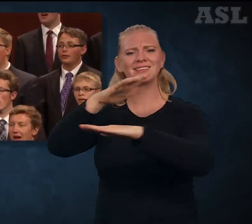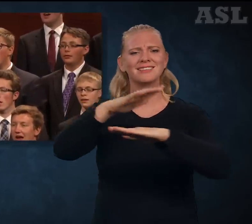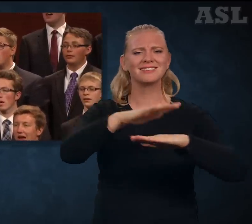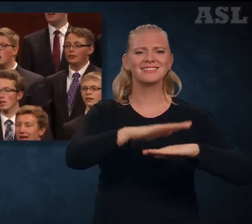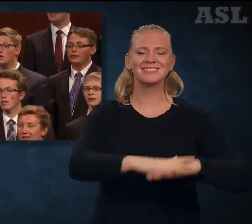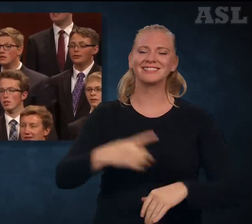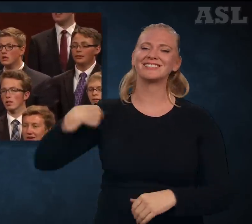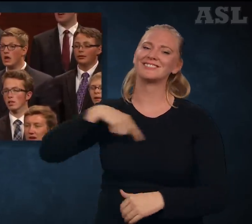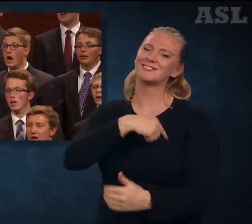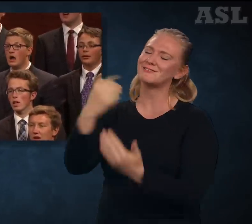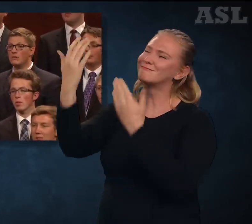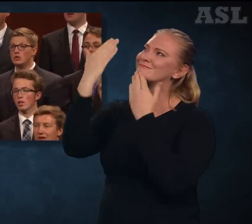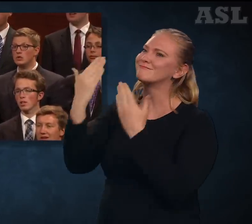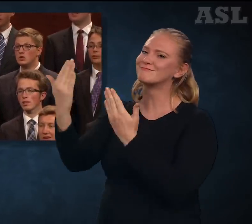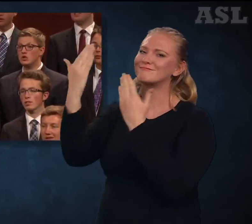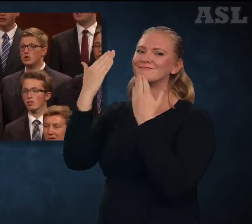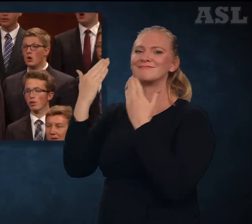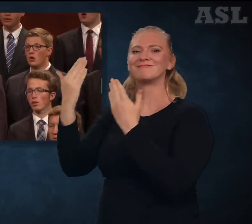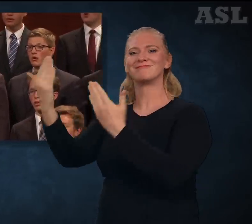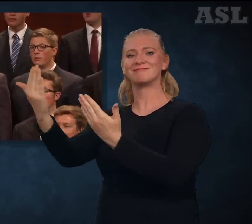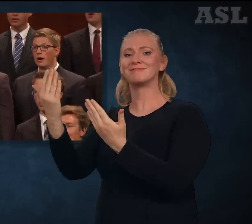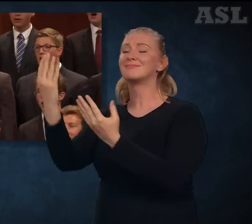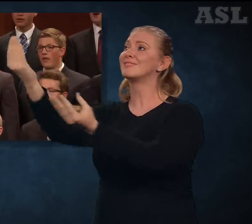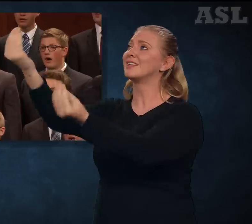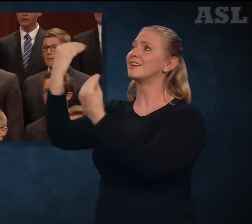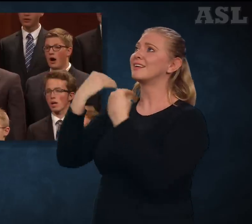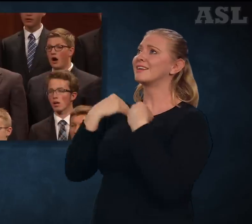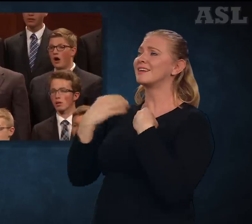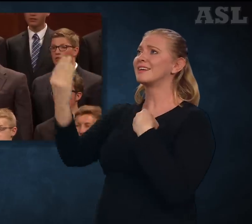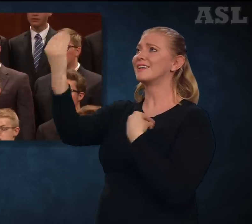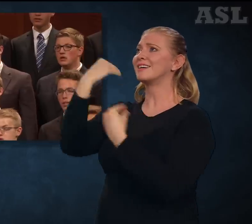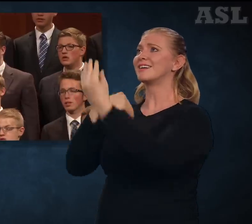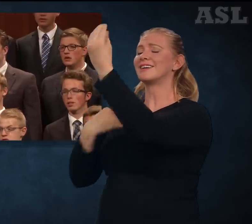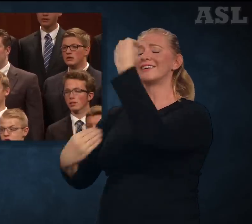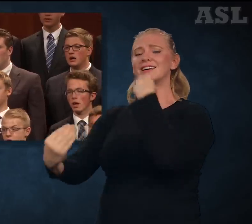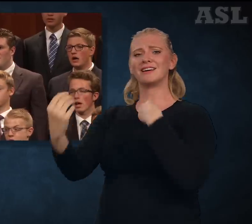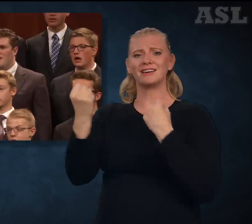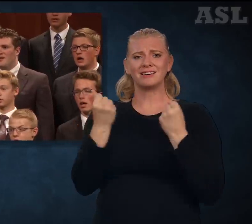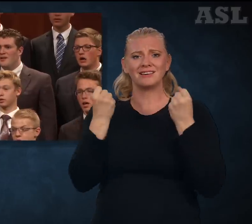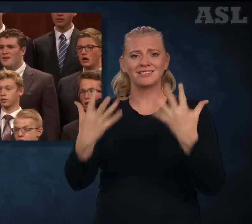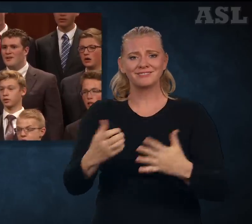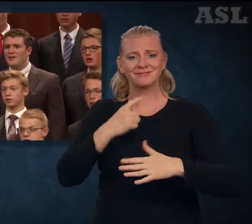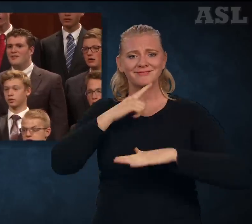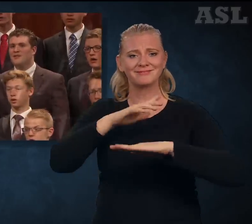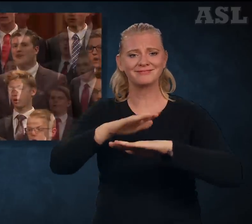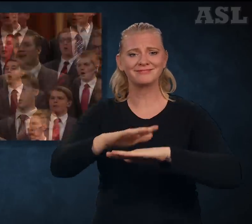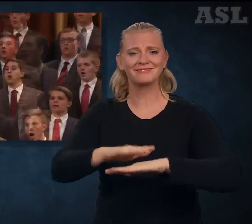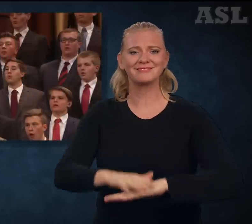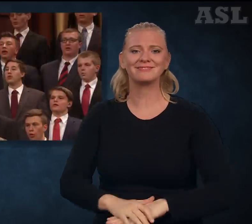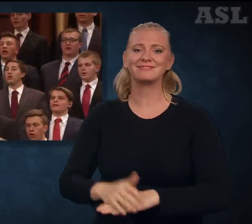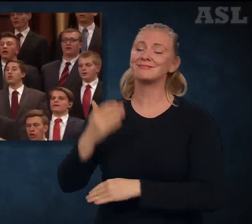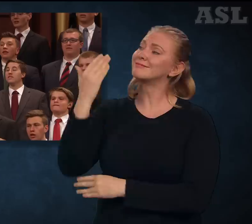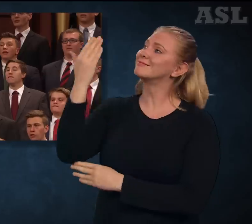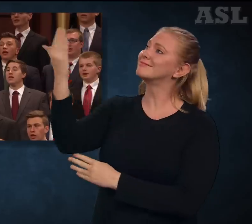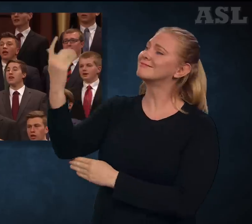WE THANK THEE FOR EVERY BLESSING BESTOWED BY THY BOUNTEOUS HAND.